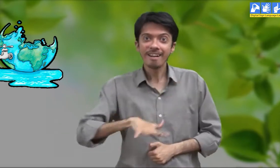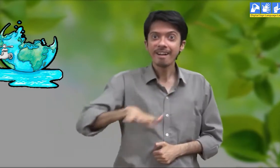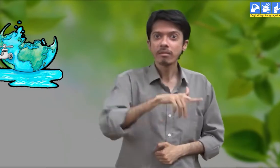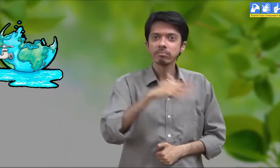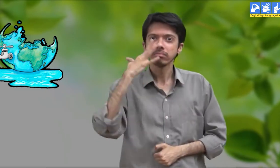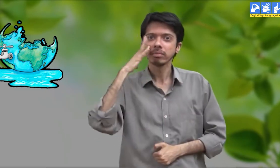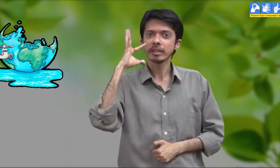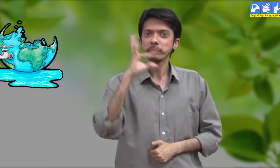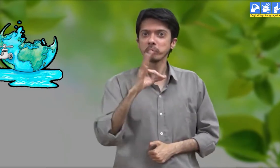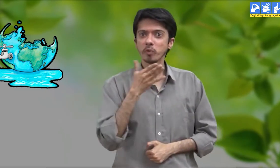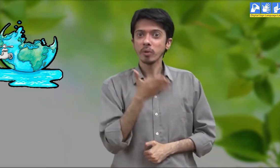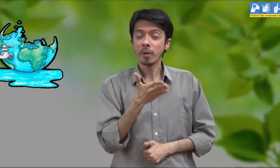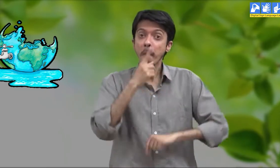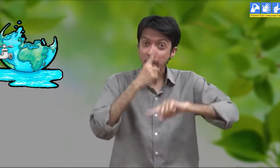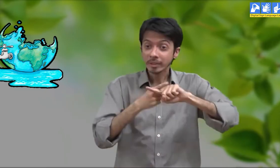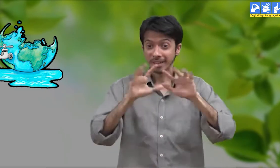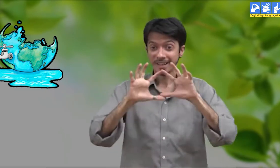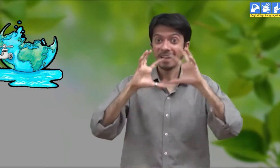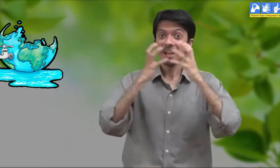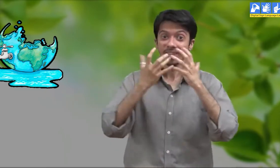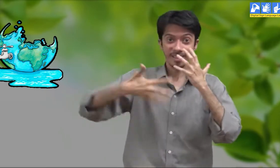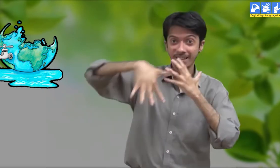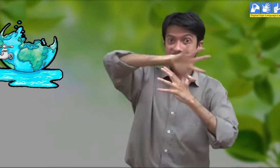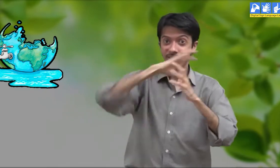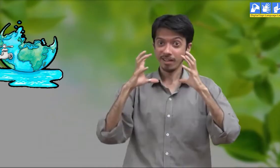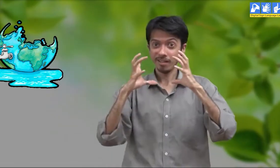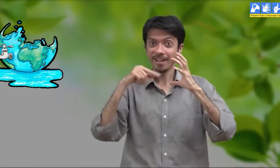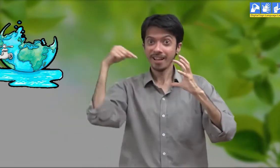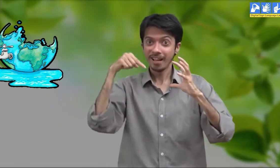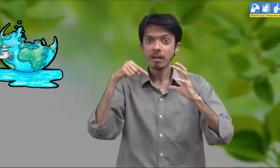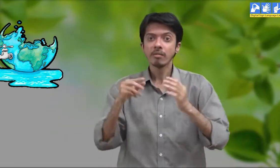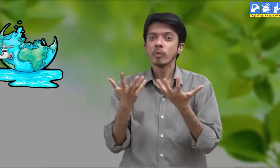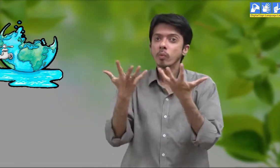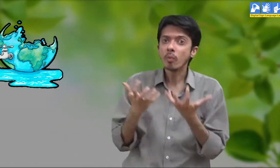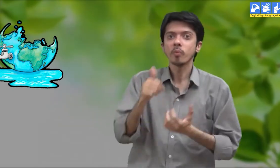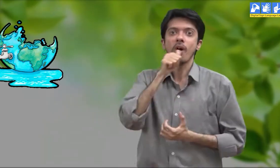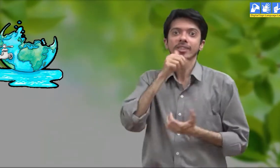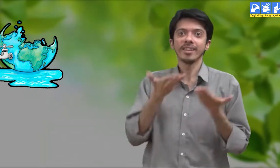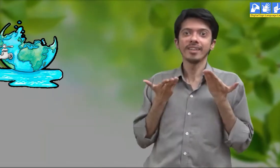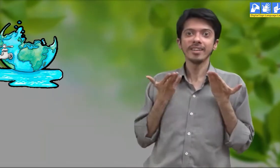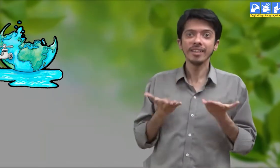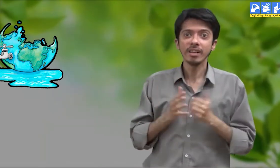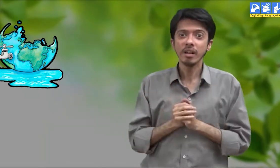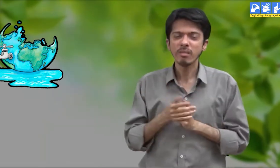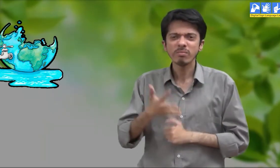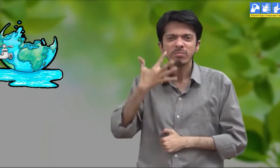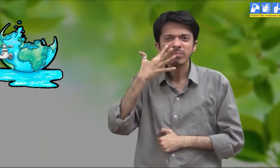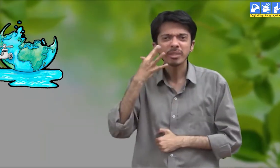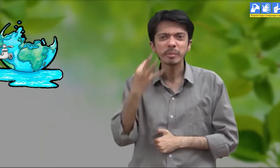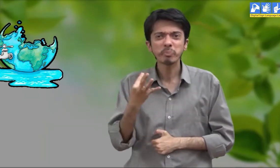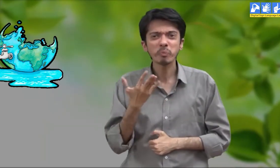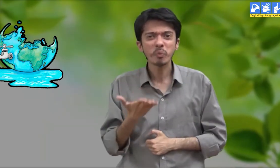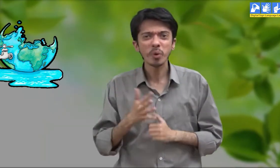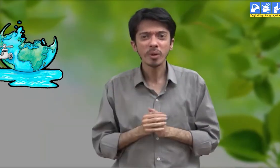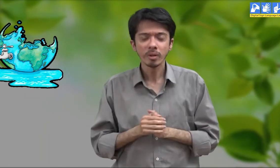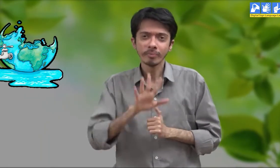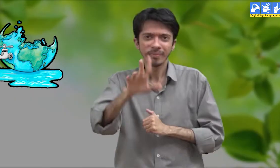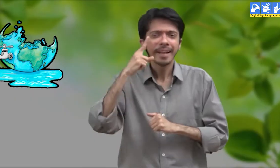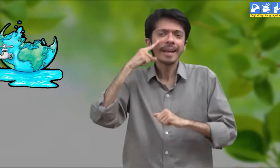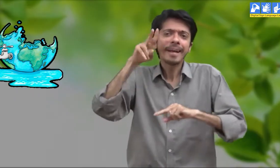water but the natural sources of water are important. It is very essential for life on earth.